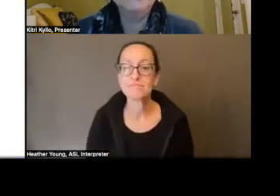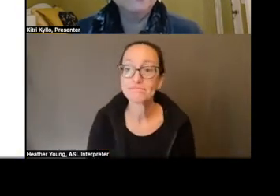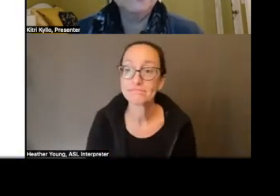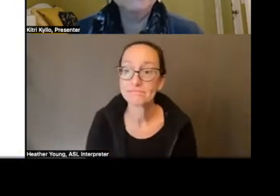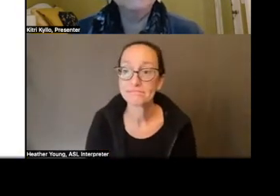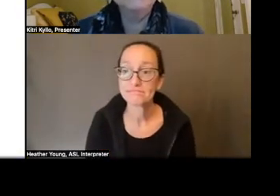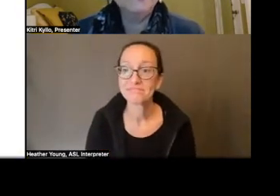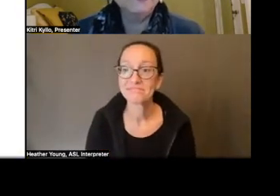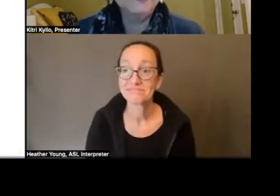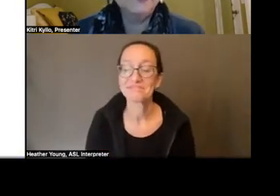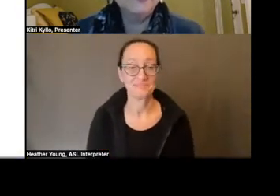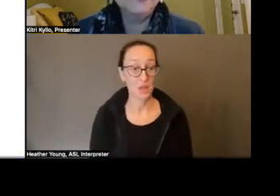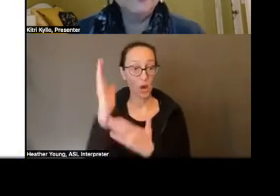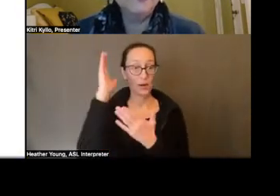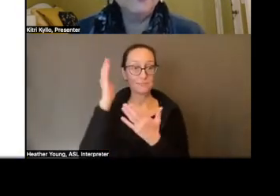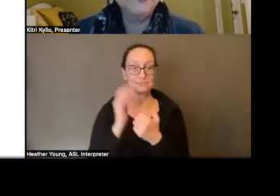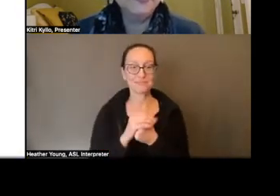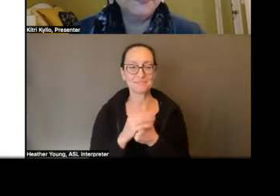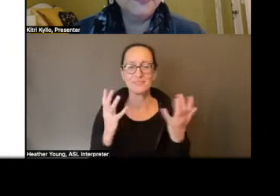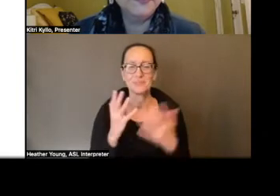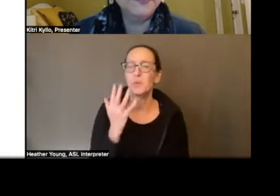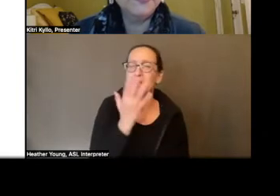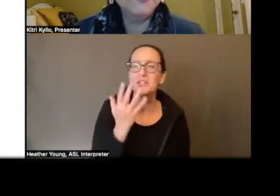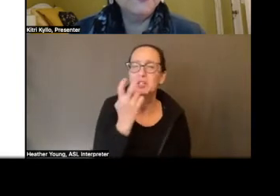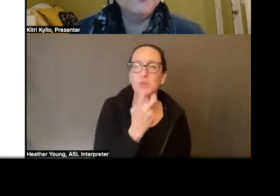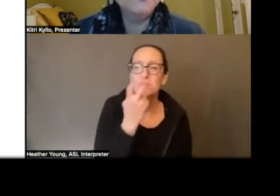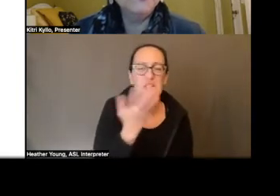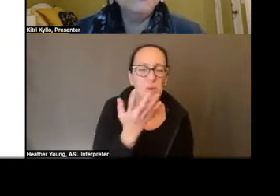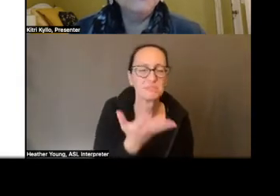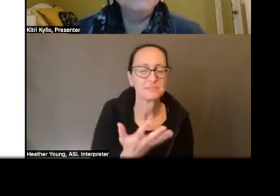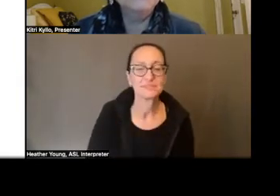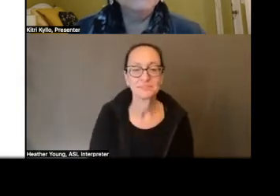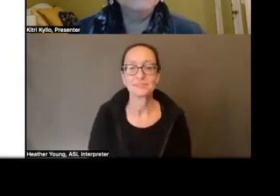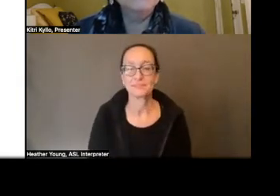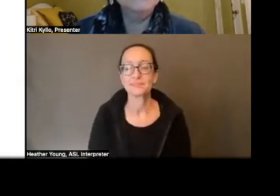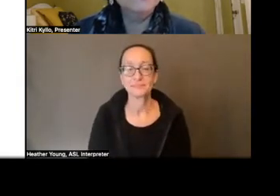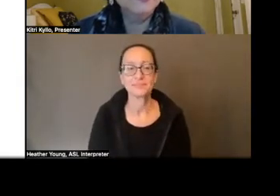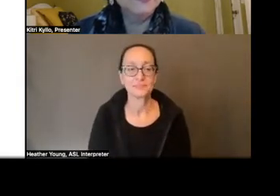All right. What is cued speech? There are three components.